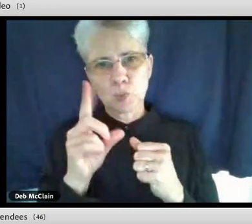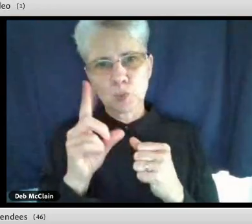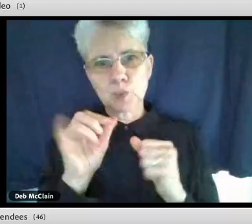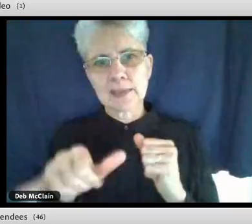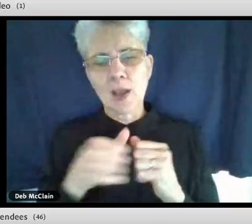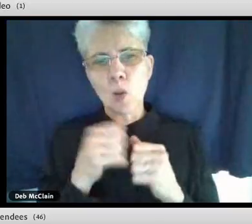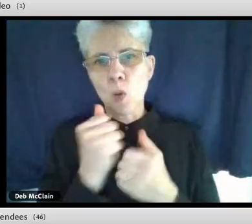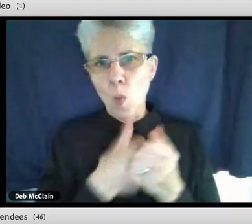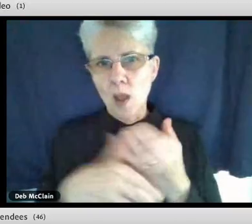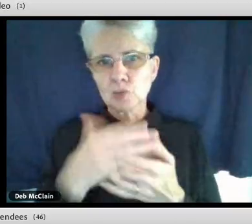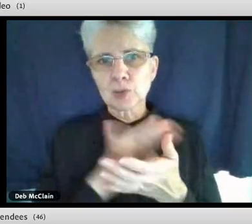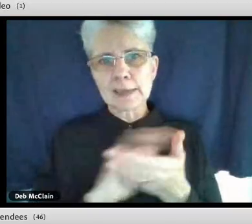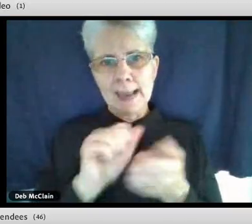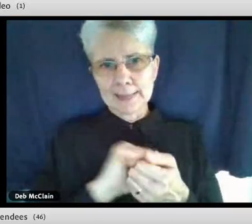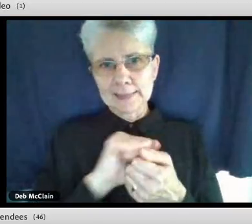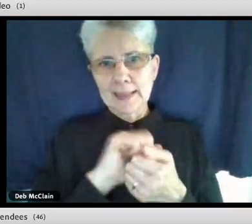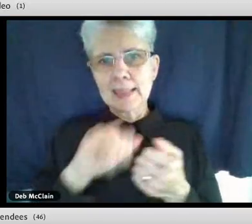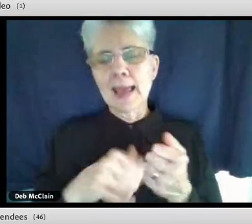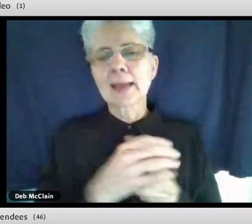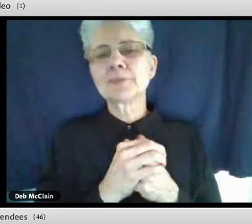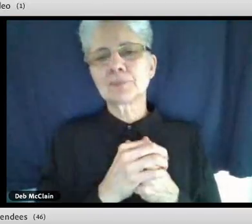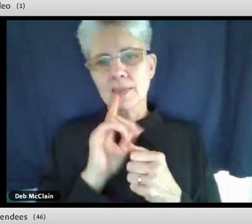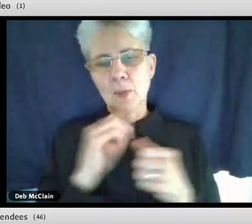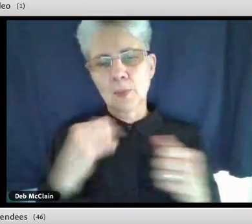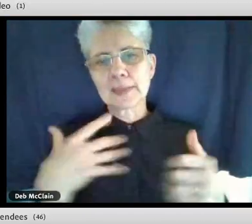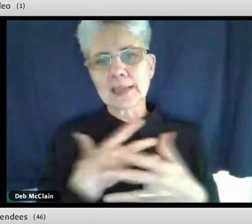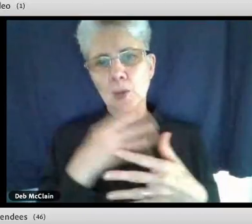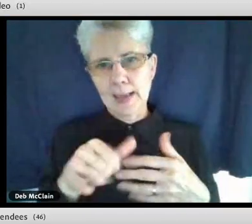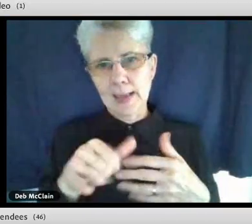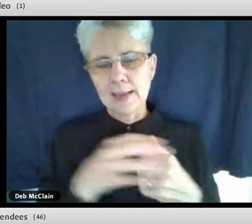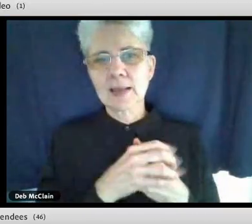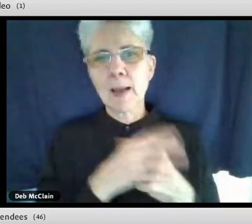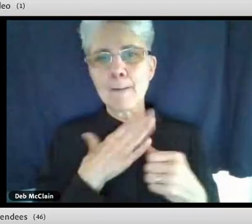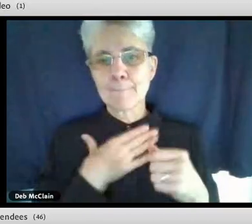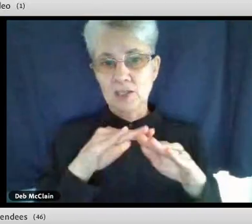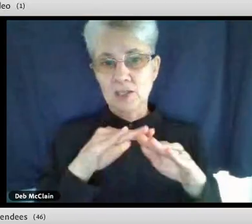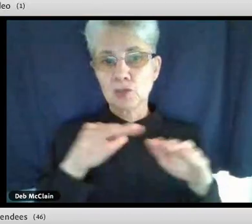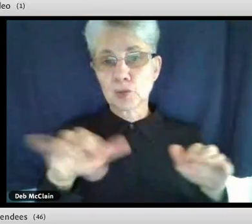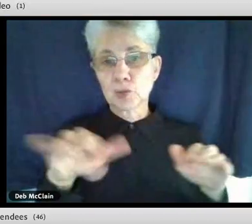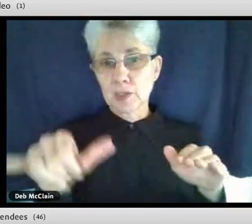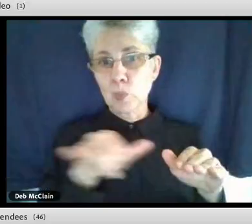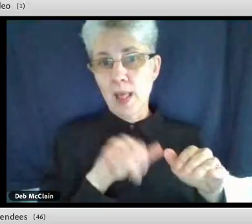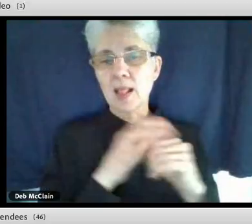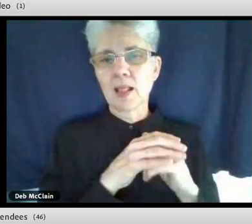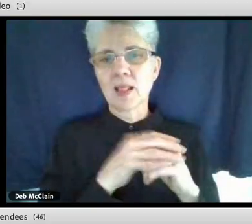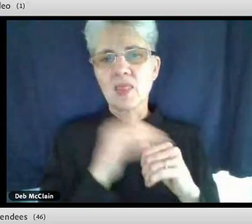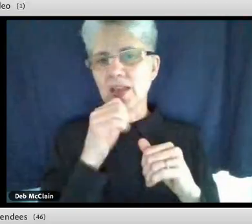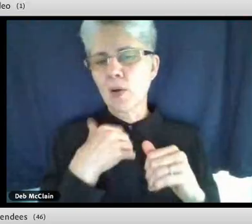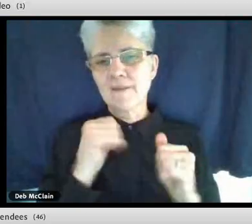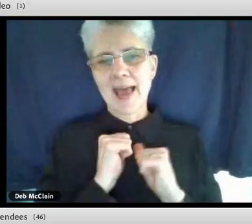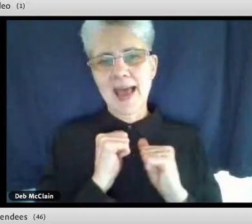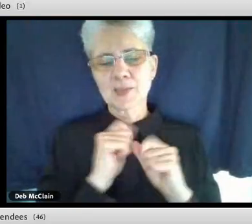My children as well don't have asthma, but I am worried about them, my grandson. "She hasn't been outside for a month."